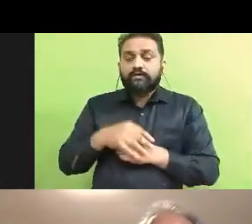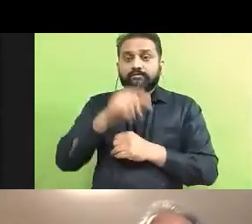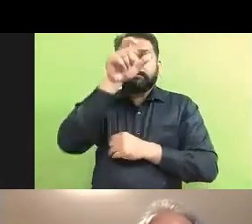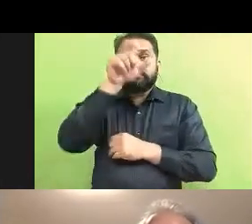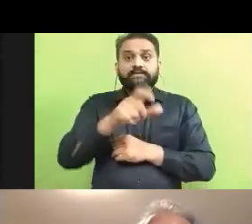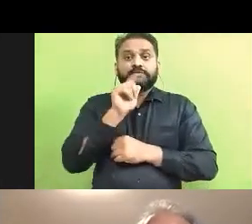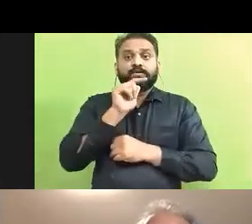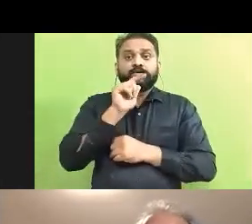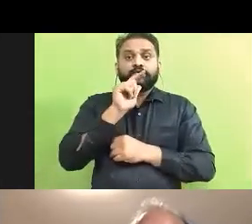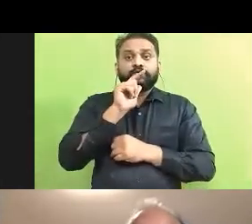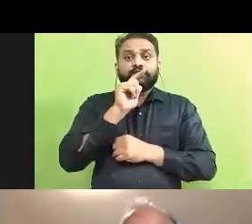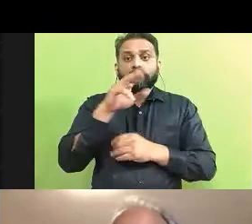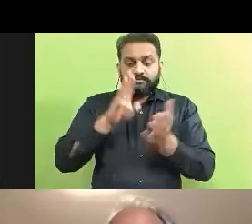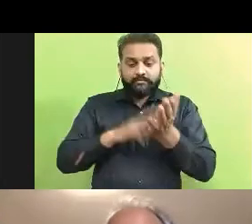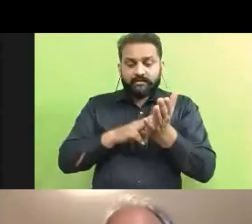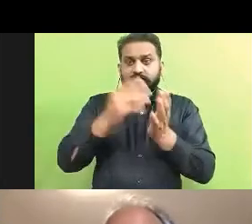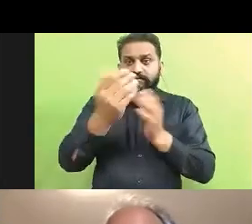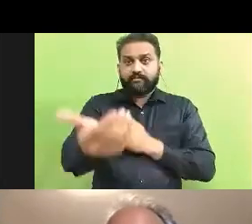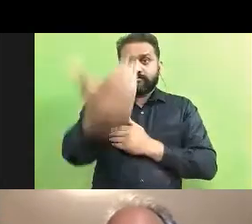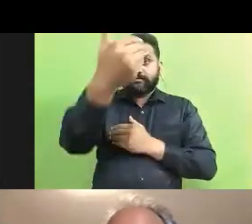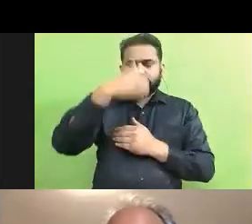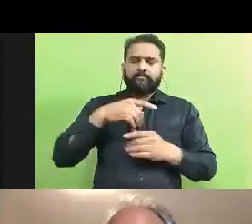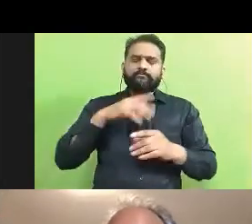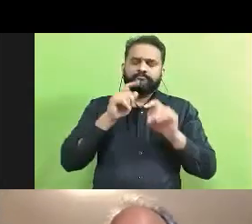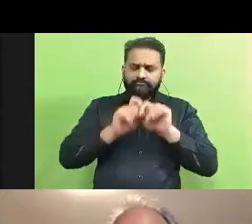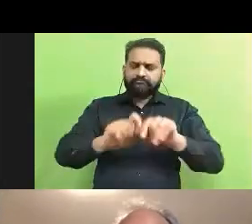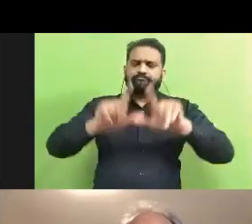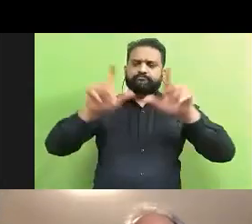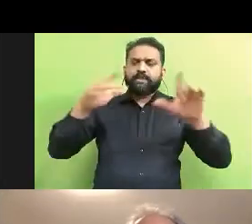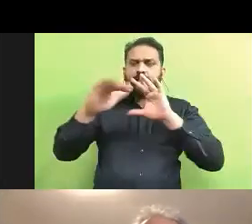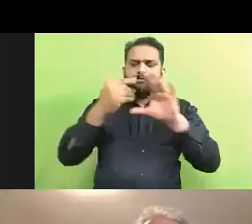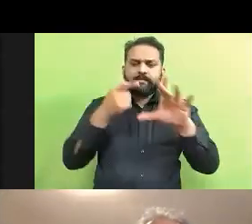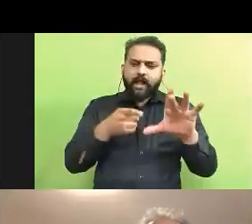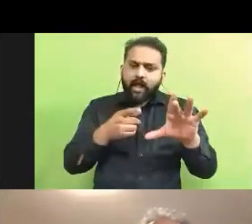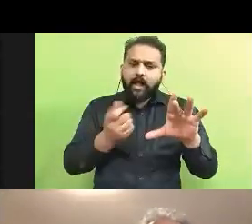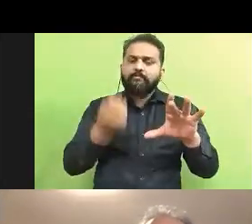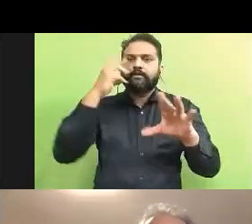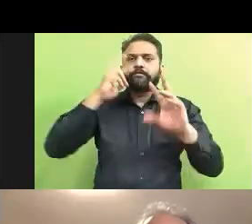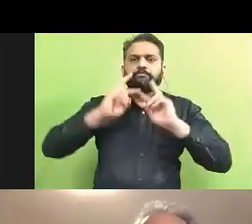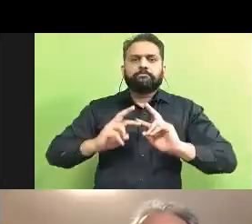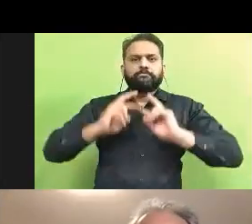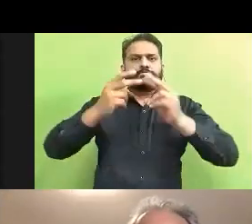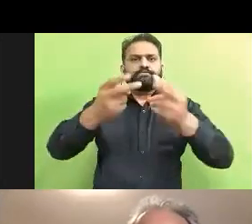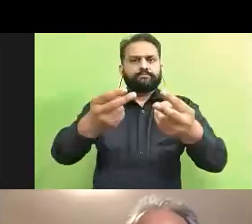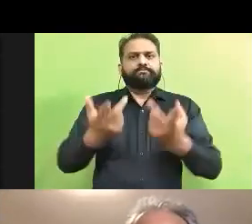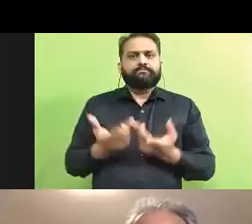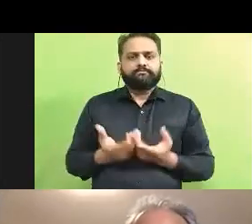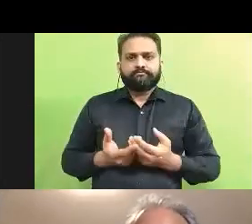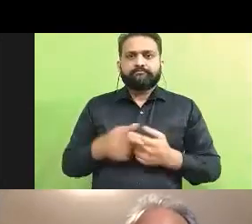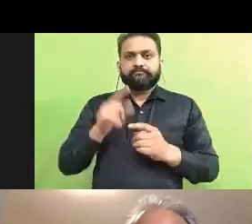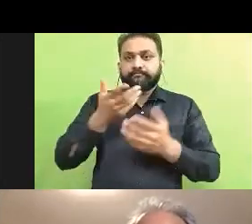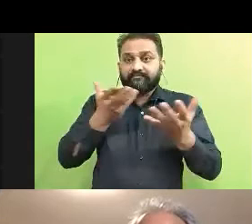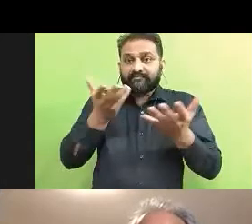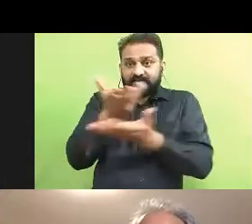on monday he replies immediately in the morning so now the discussion or the argument could be